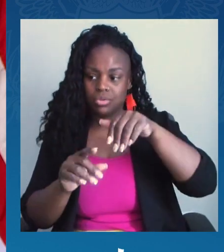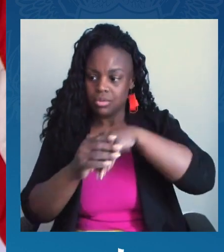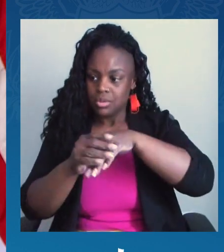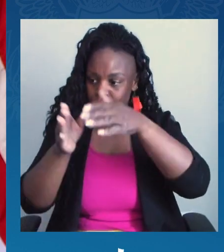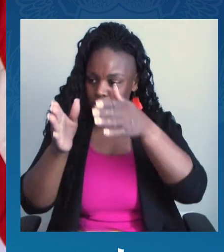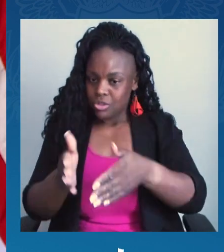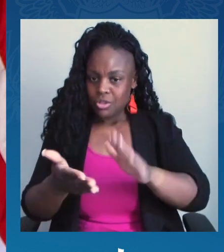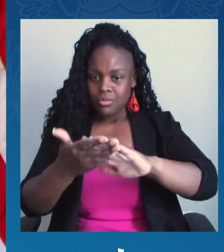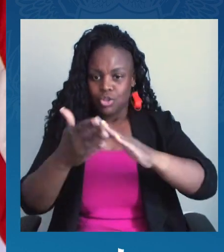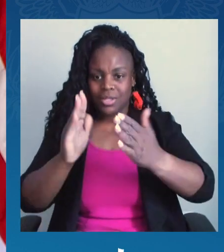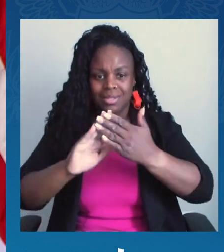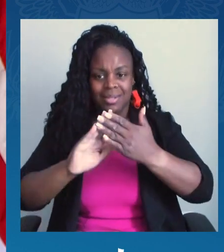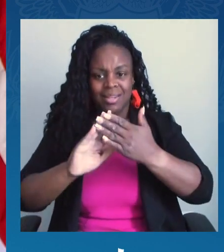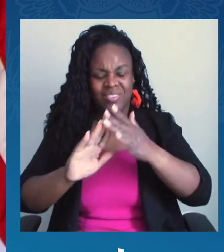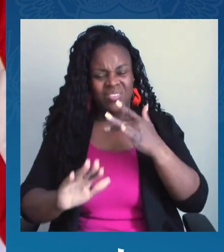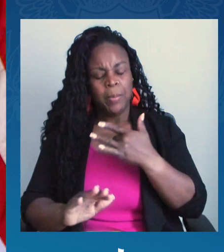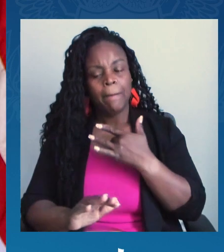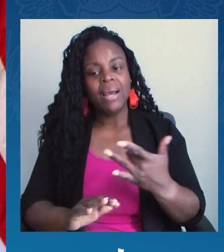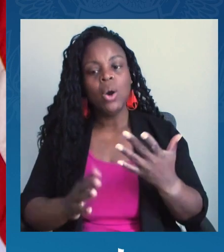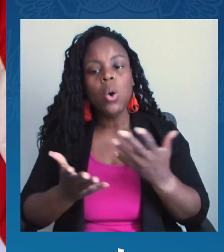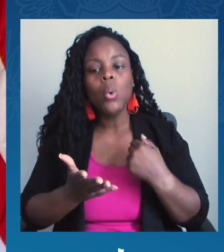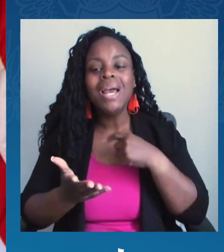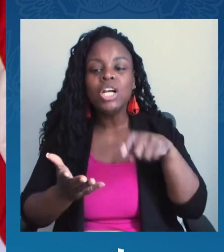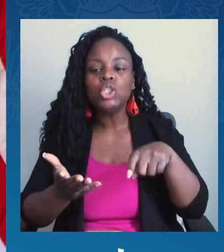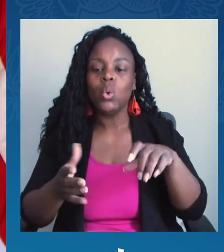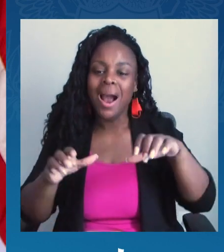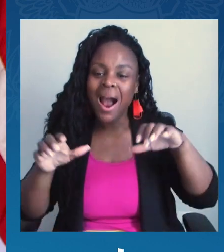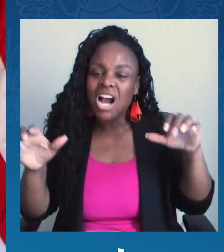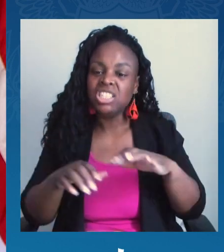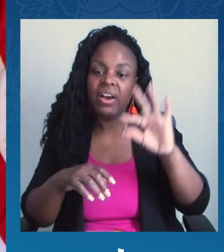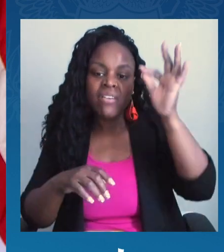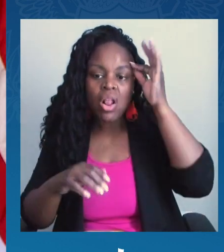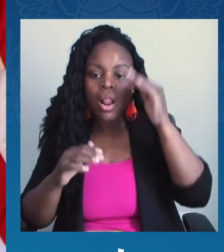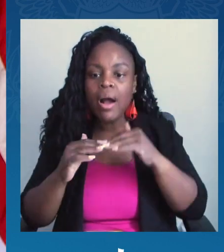we need to take action at the federal level in terms of passing smart gun safety laws,